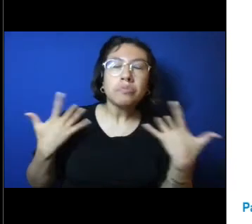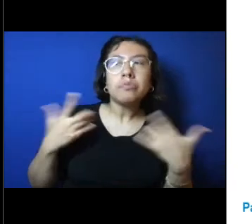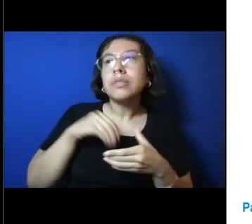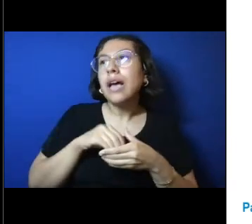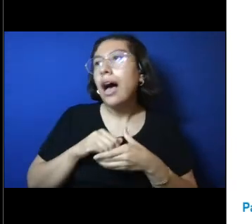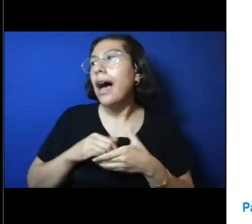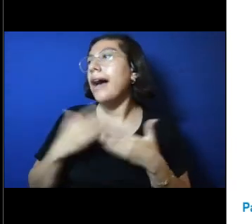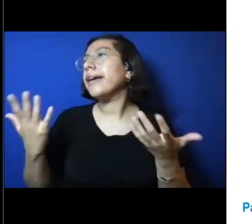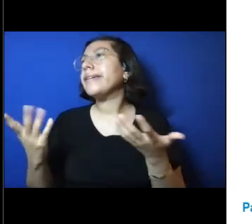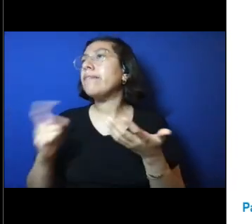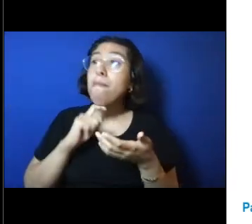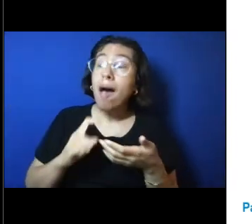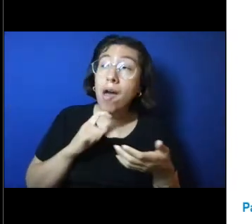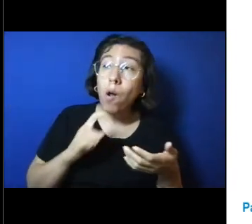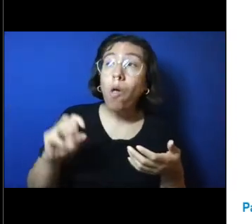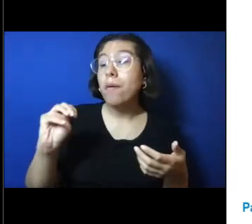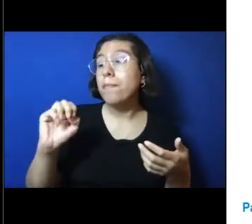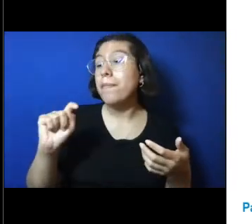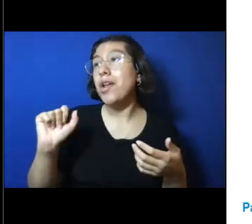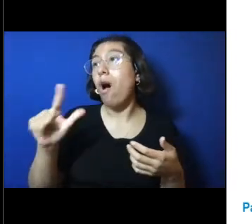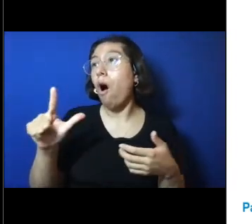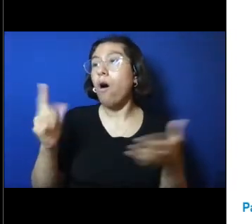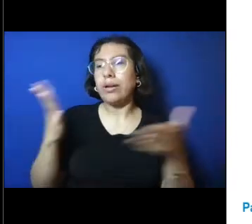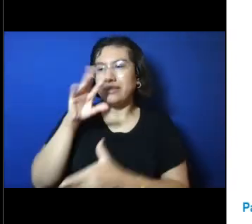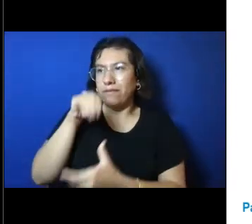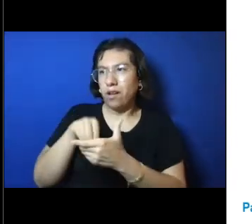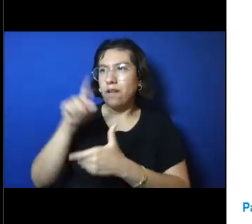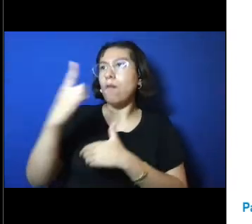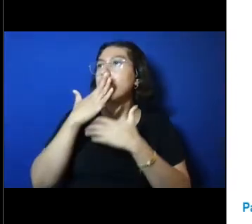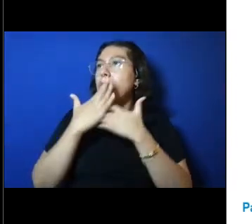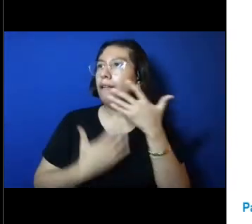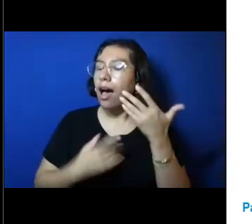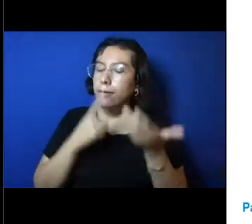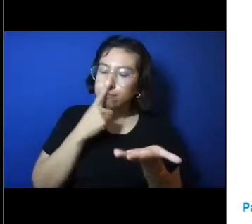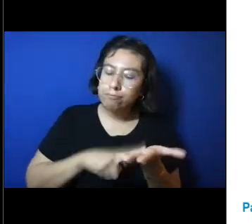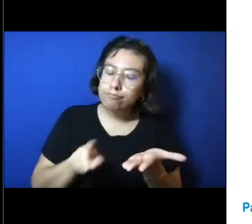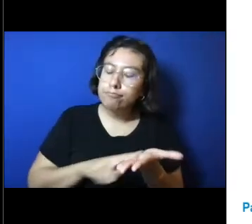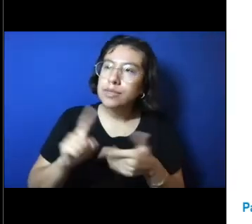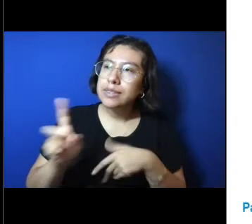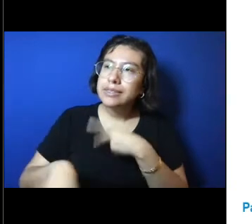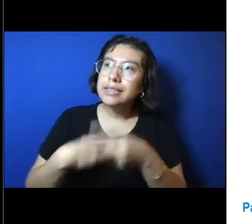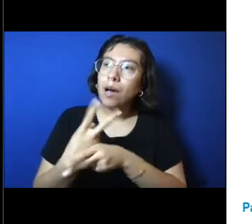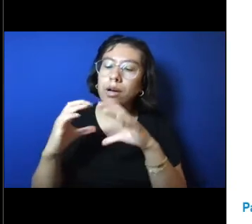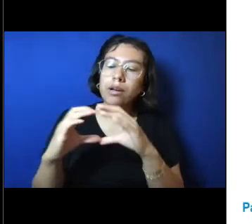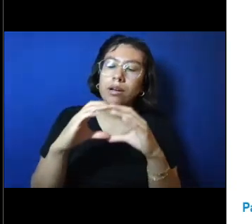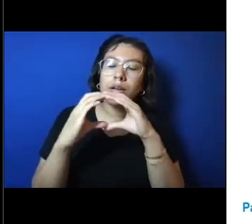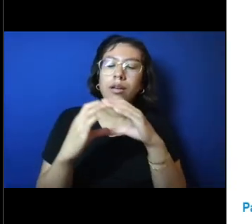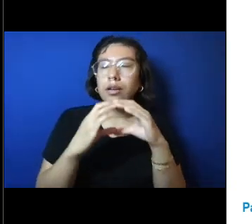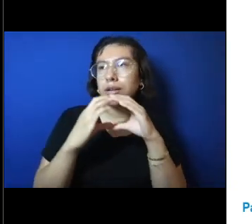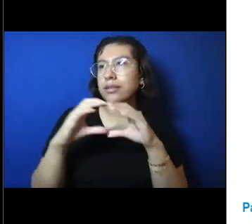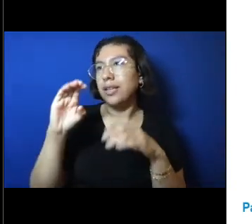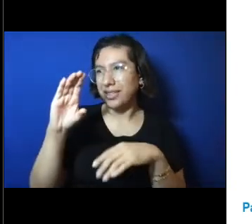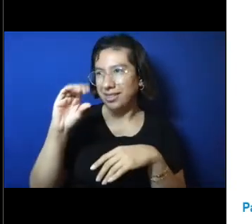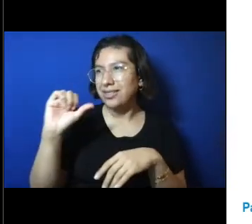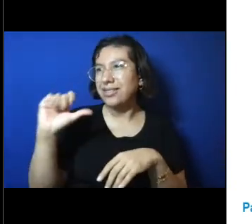different elements that are in your blood and different types of cells, red blood cells, white blood cells, things like that in your blood